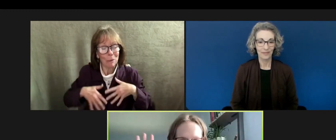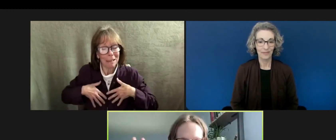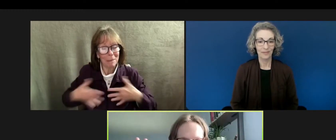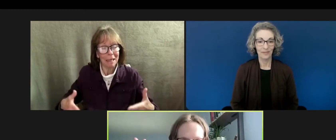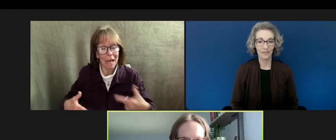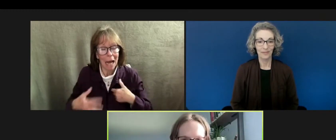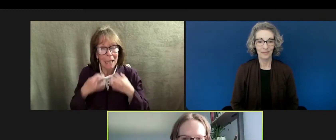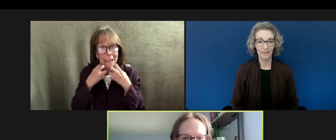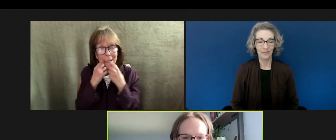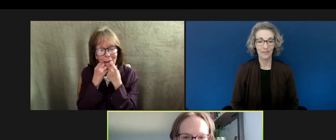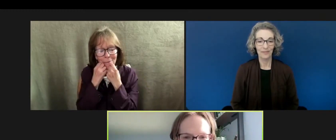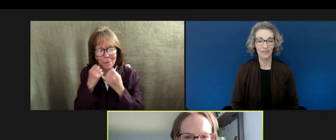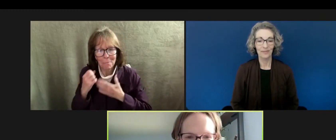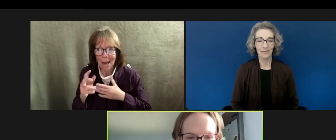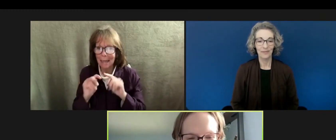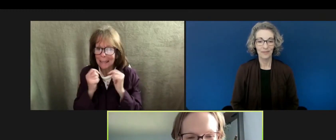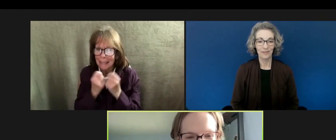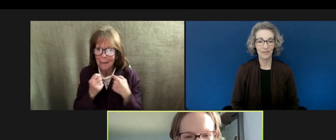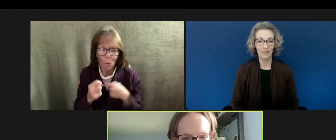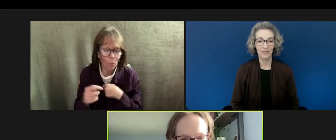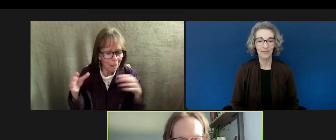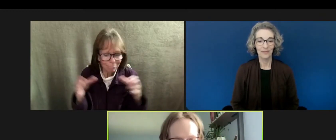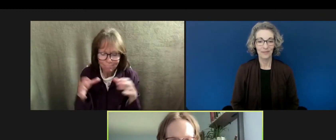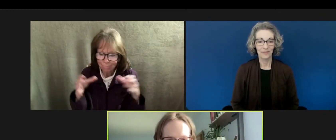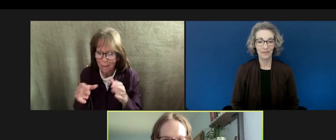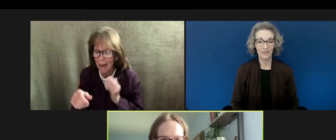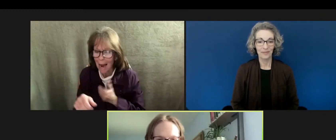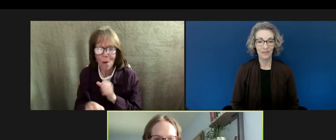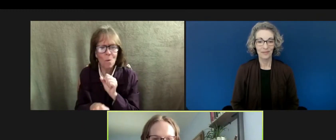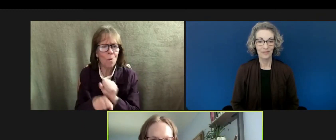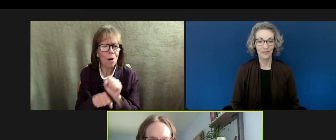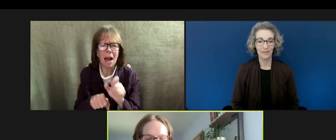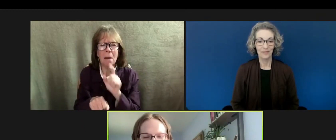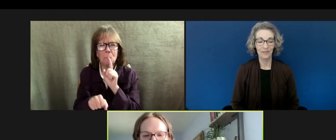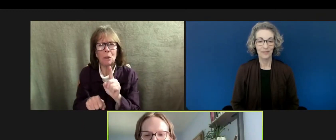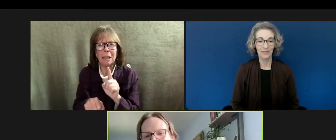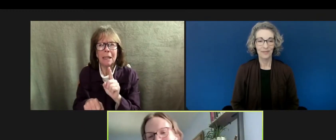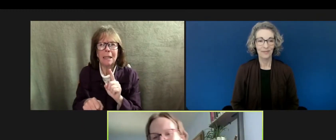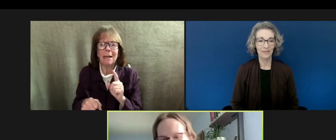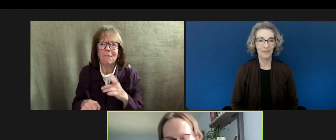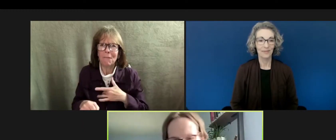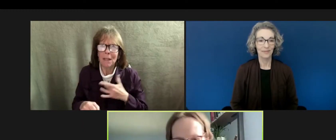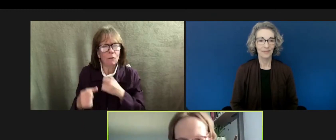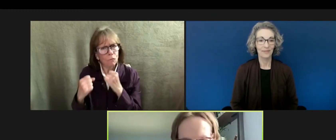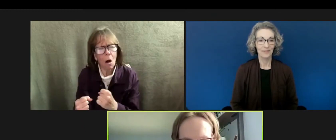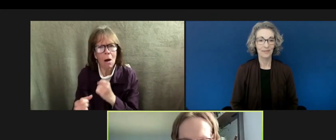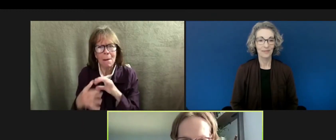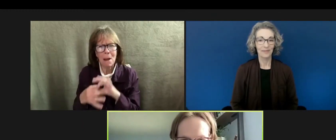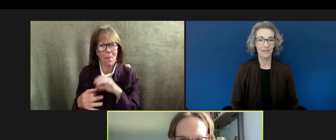I love that we all get to work together doing work like this, I'm really passionate about this work, so this is why I'm so excited to be here.